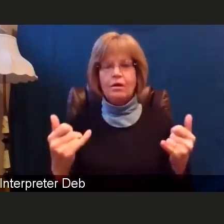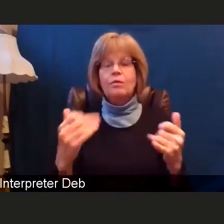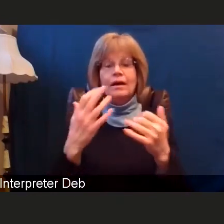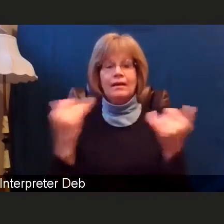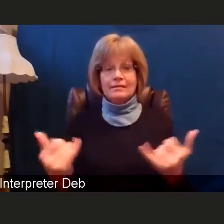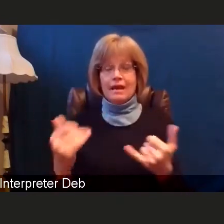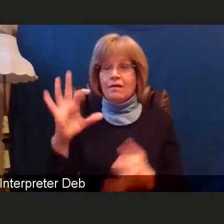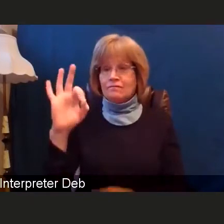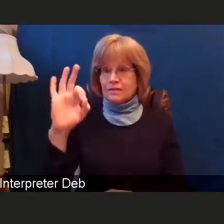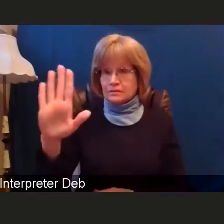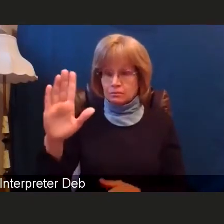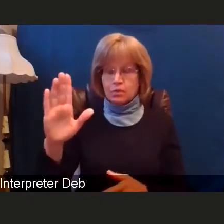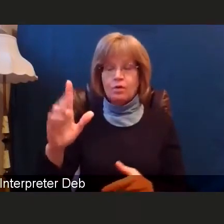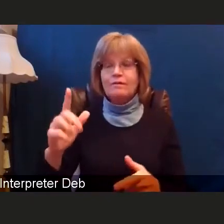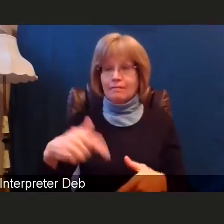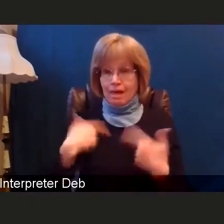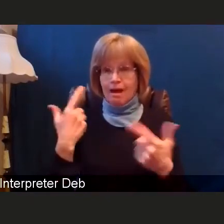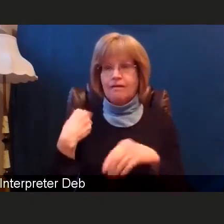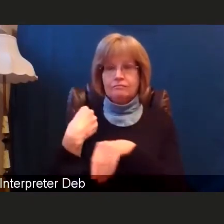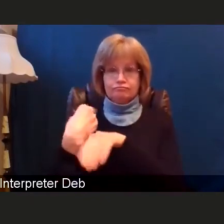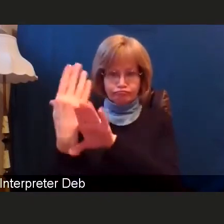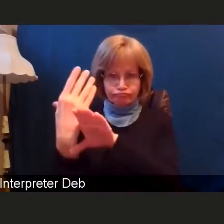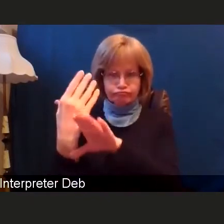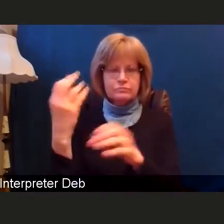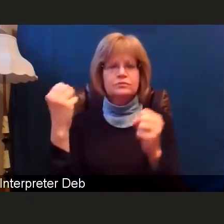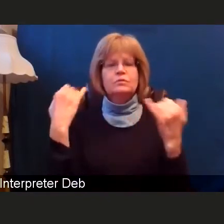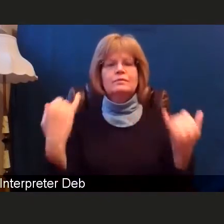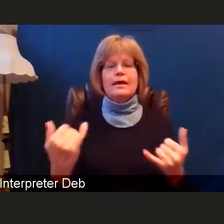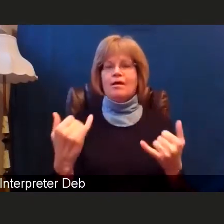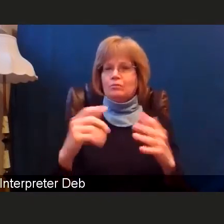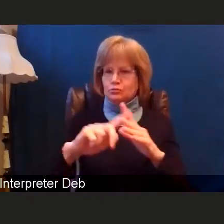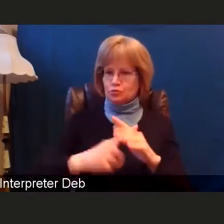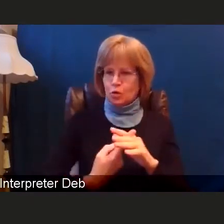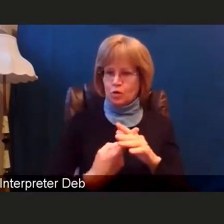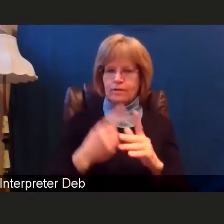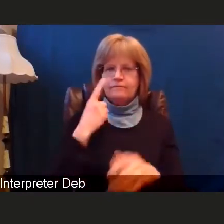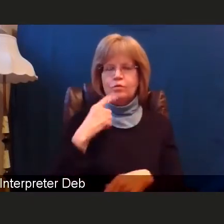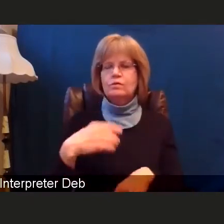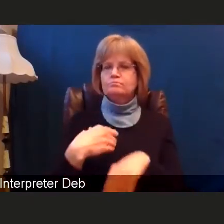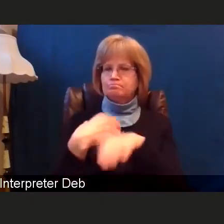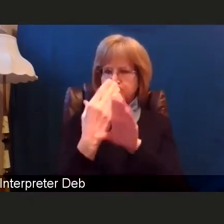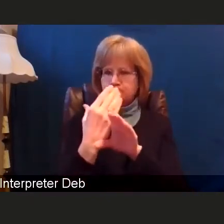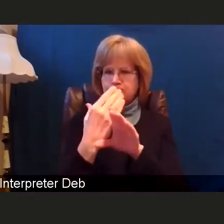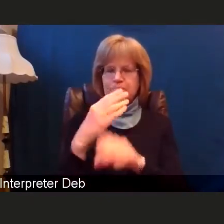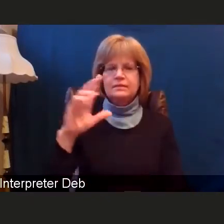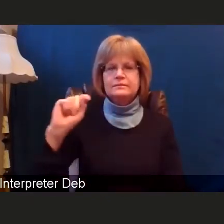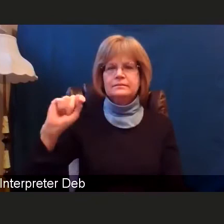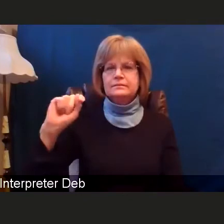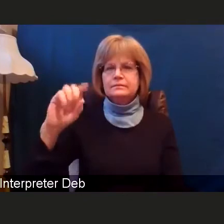and so it's time to get started for our video Town Hall here from Beebe Healthcare,